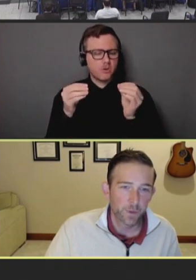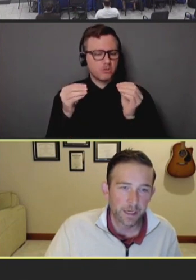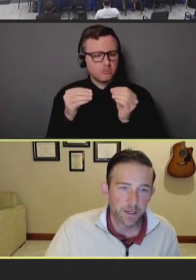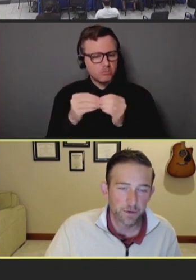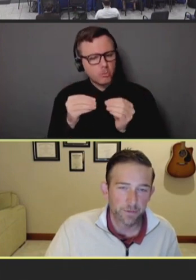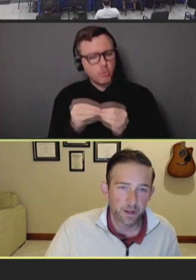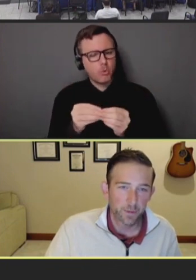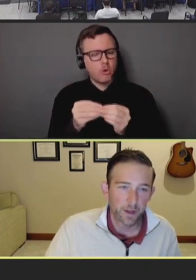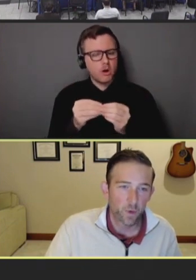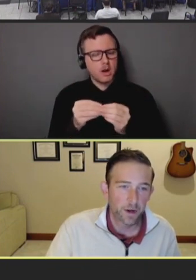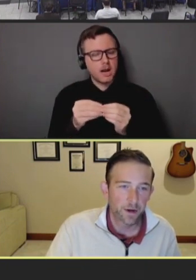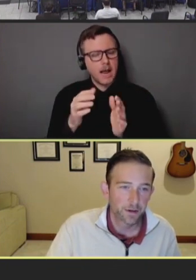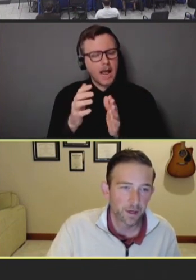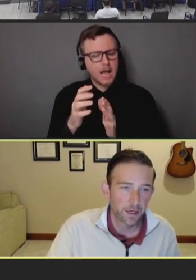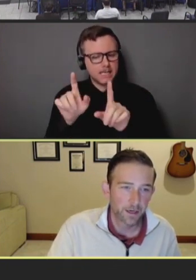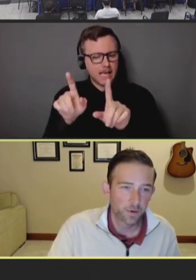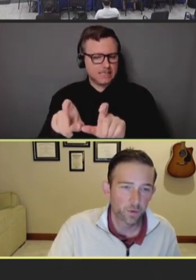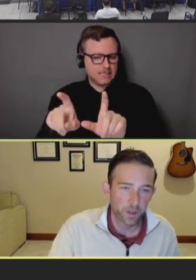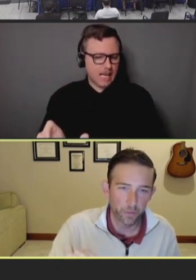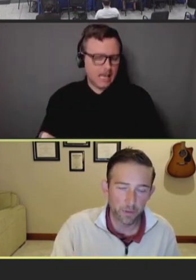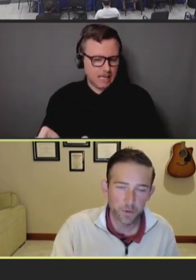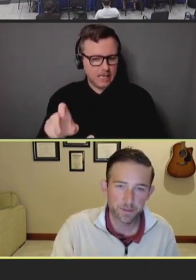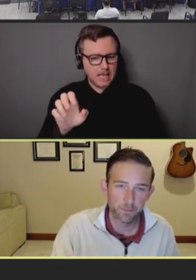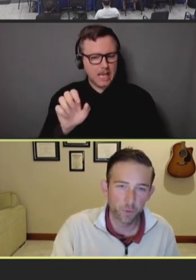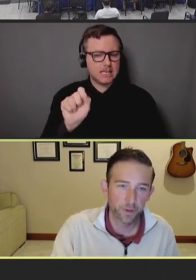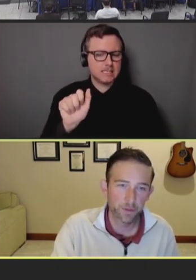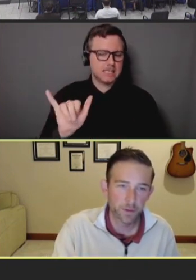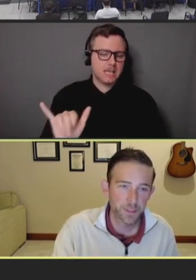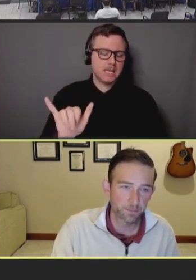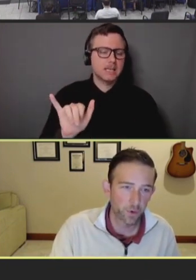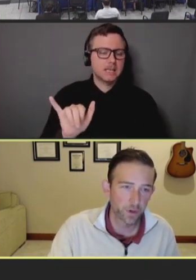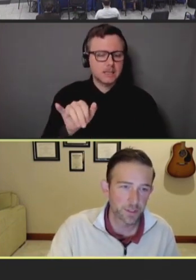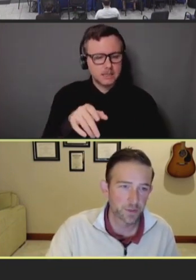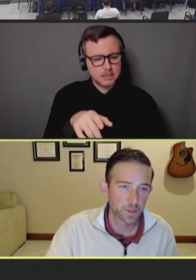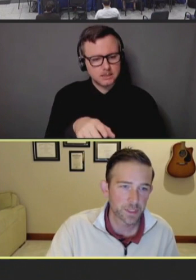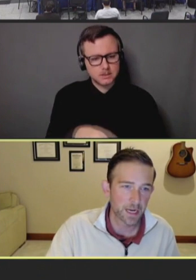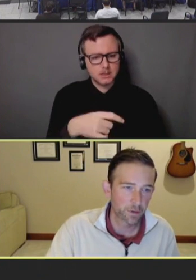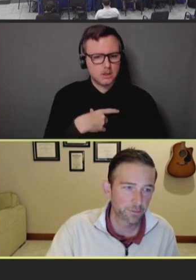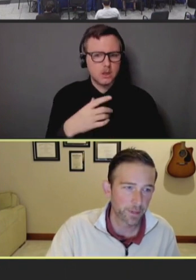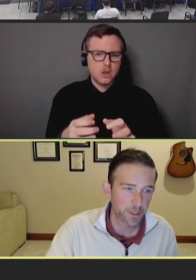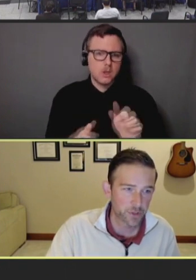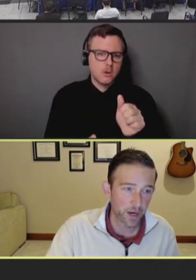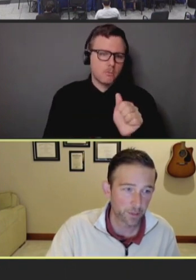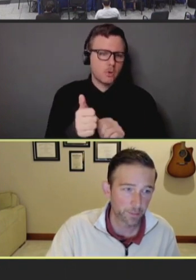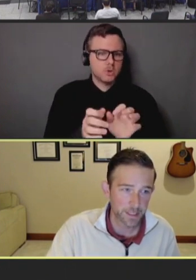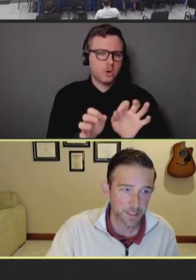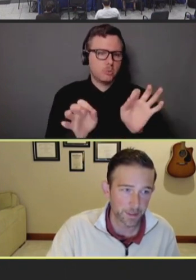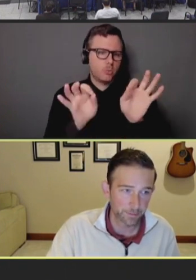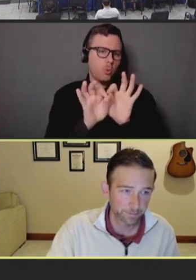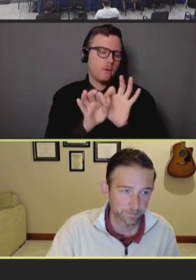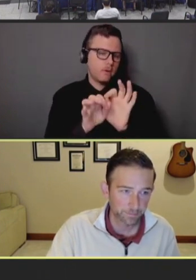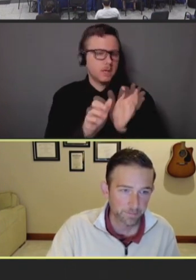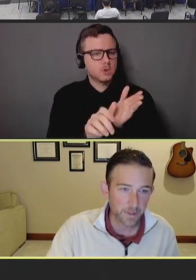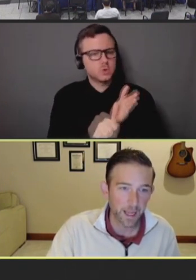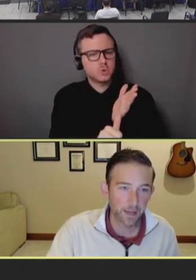We needed to evaluate one you know, the most -- only the most important stool sample from each trial participant.